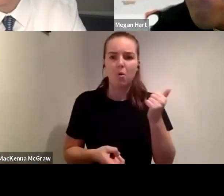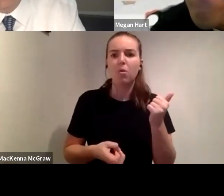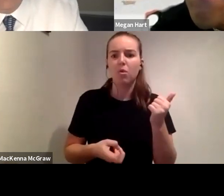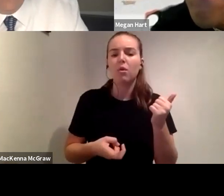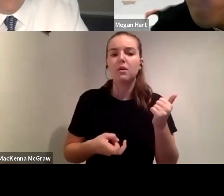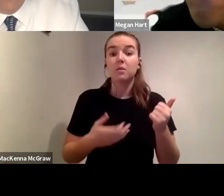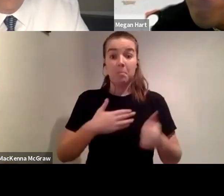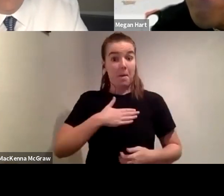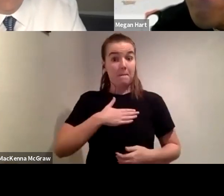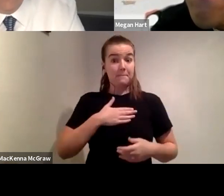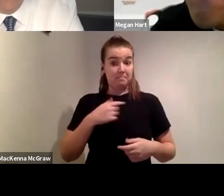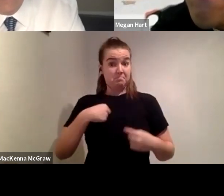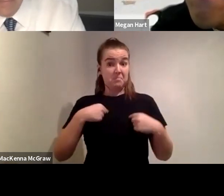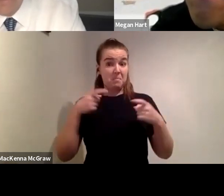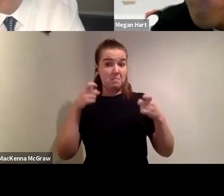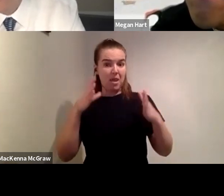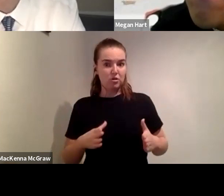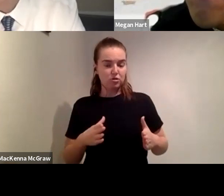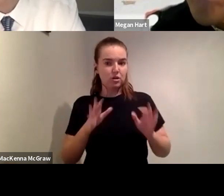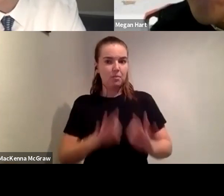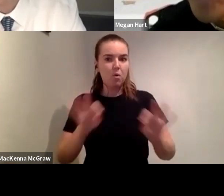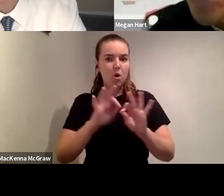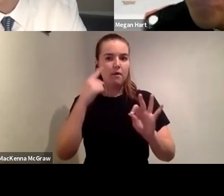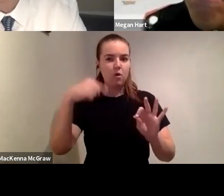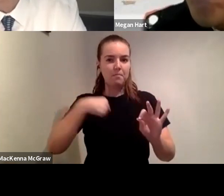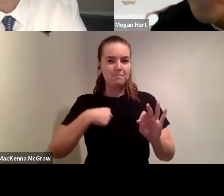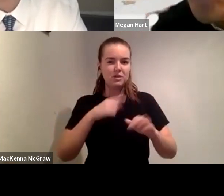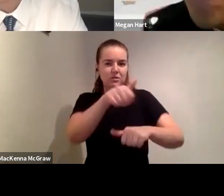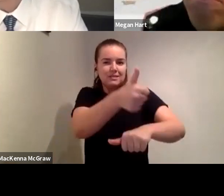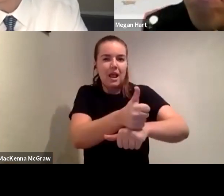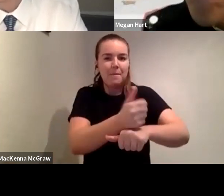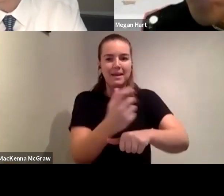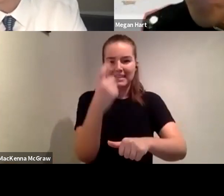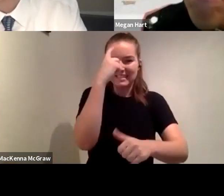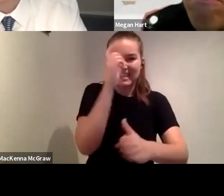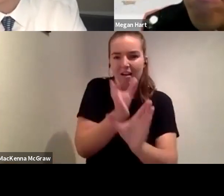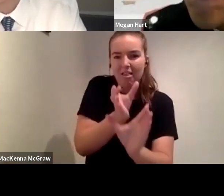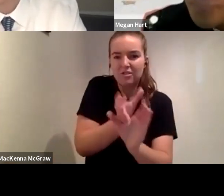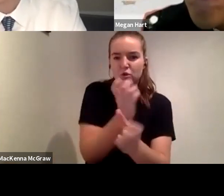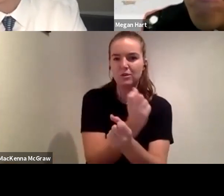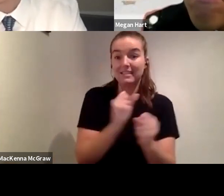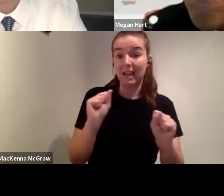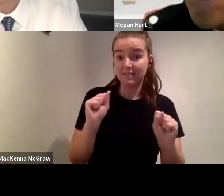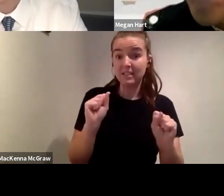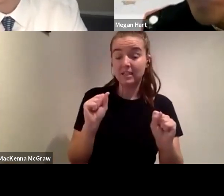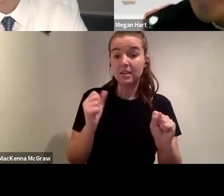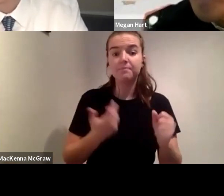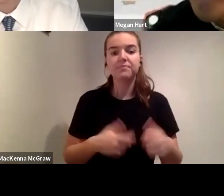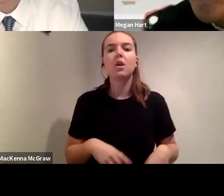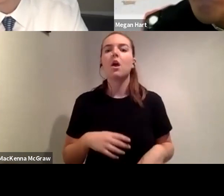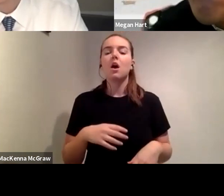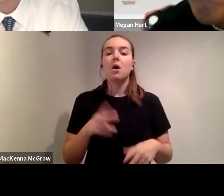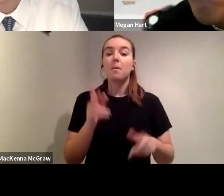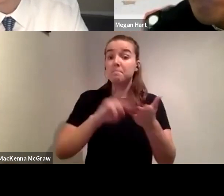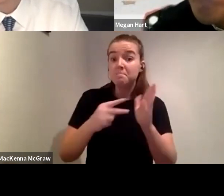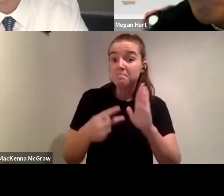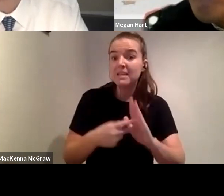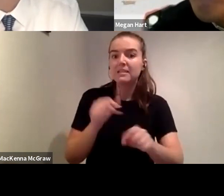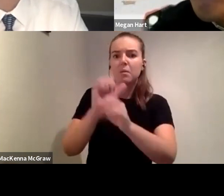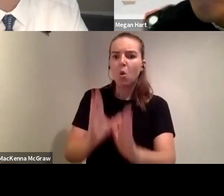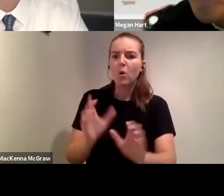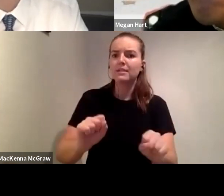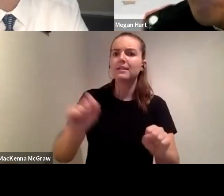All of those fears that they carry, I hate that this is maybe, it is both simple and complex.